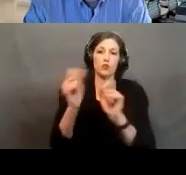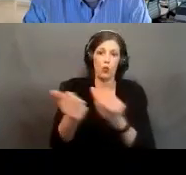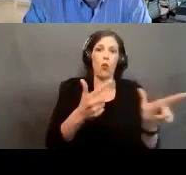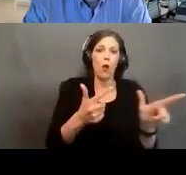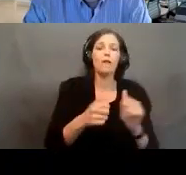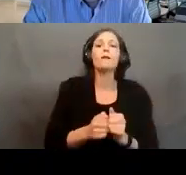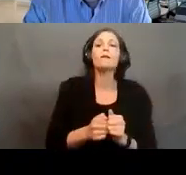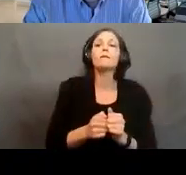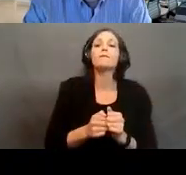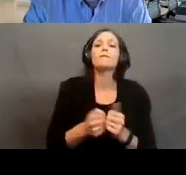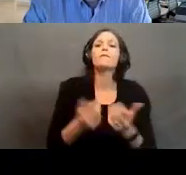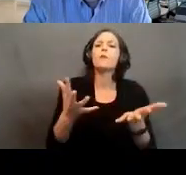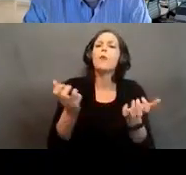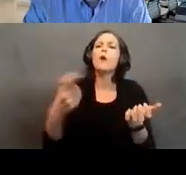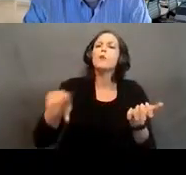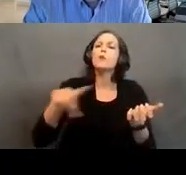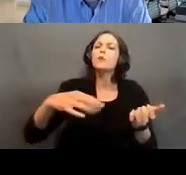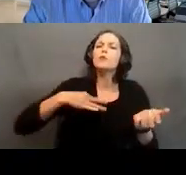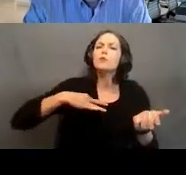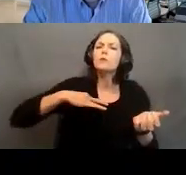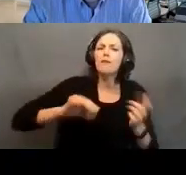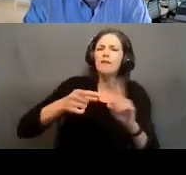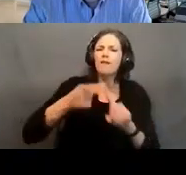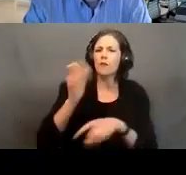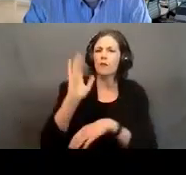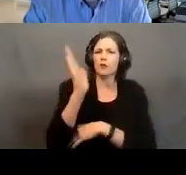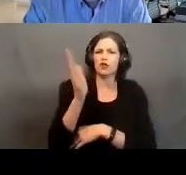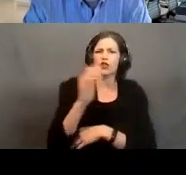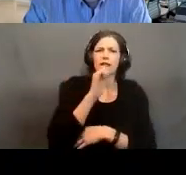12:10:55 from the presentation and not be preoccupied by what